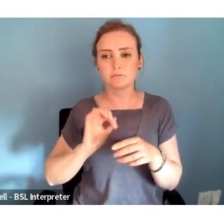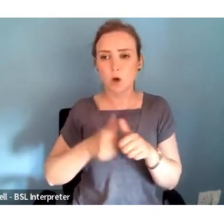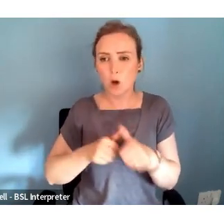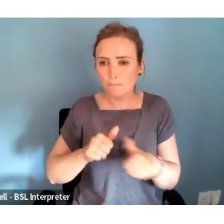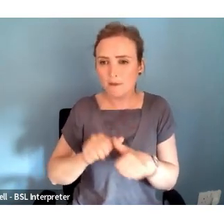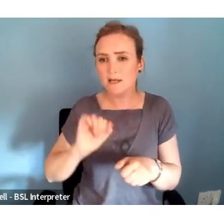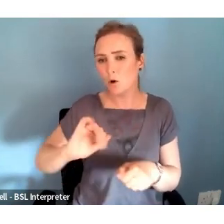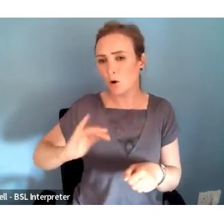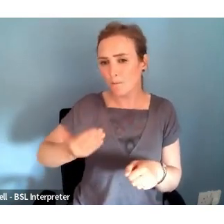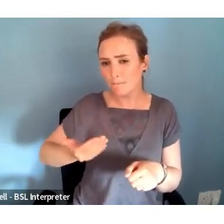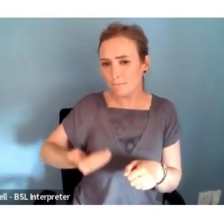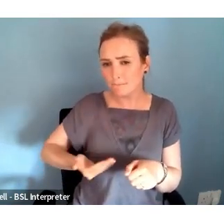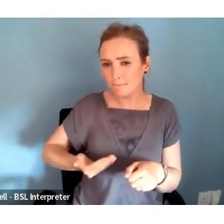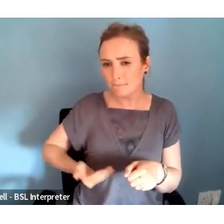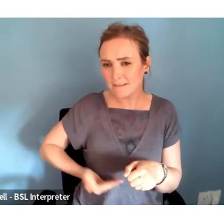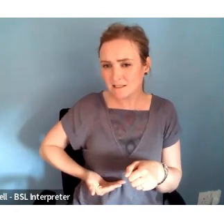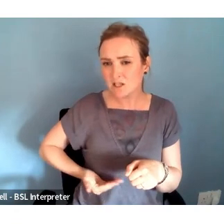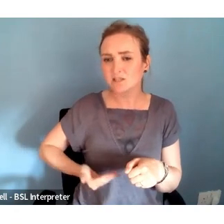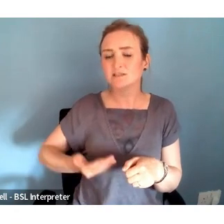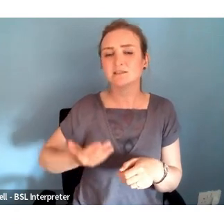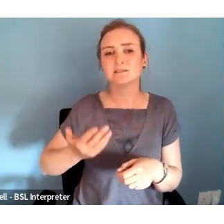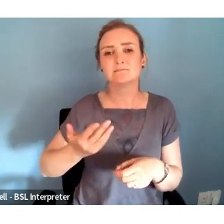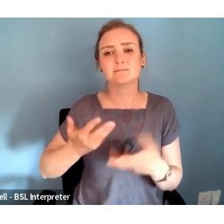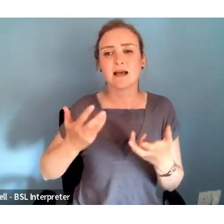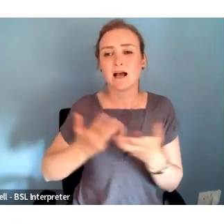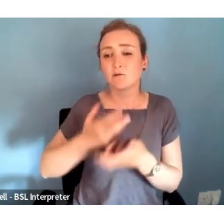pros; how to ask foray just.S, how to shine in the recruitment